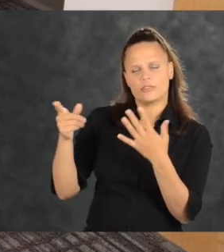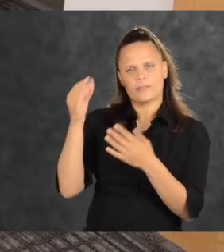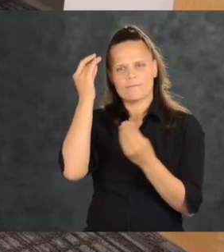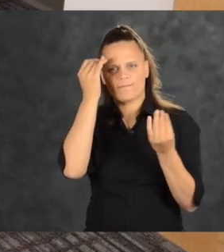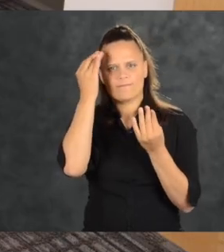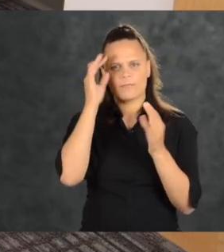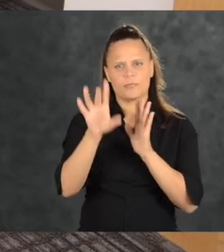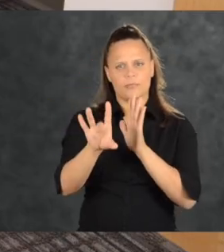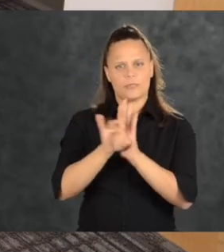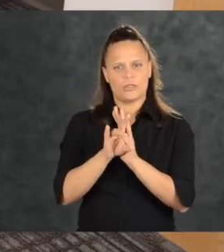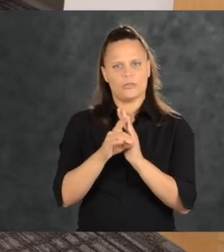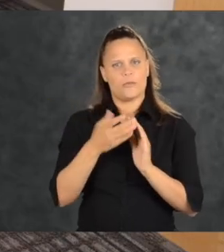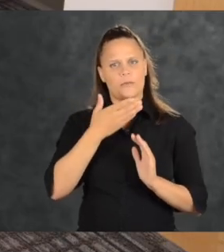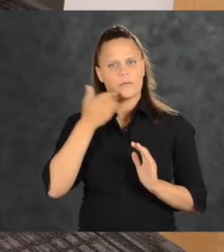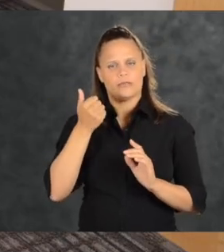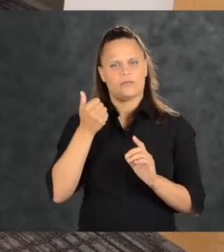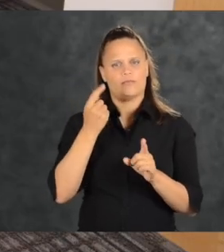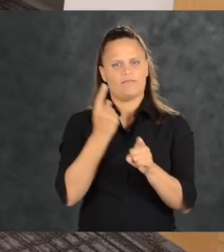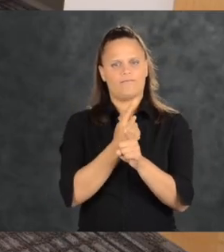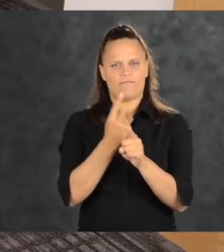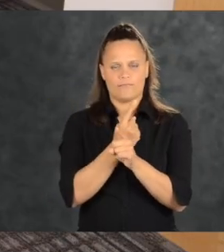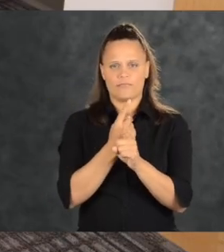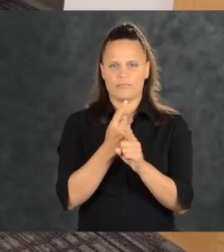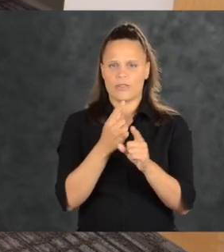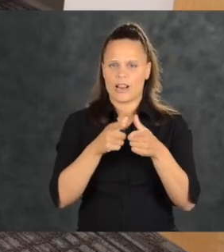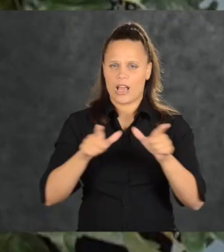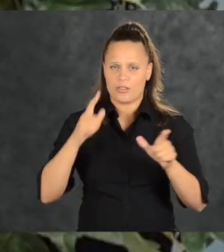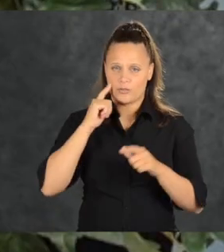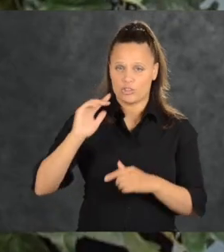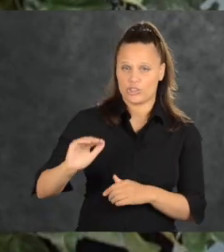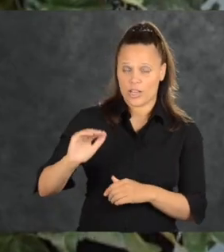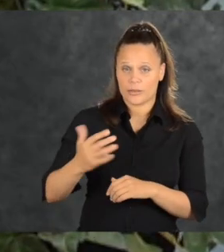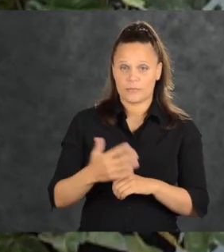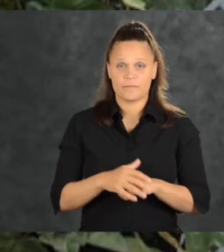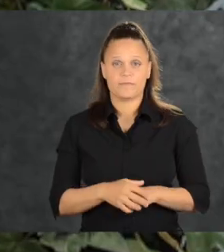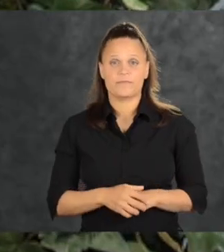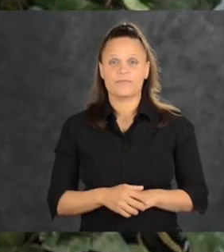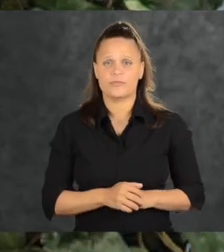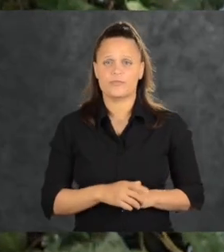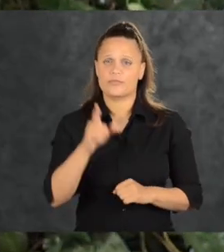Sadie and her guide dog sit in the conference room as the camera zooms in on Sadie. As a blind